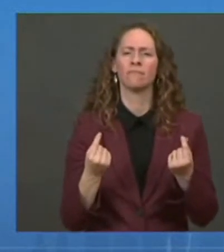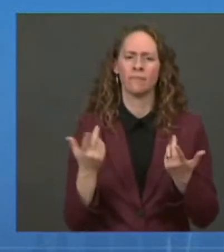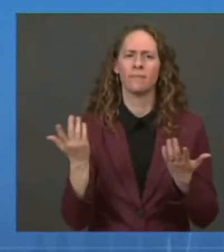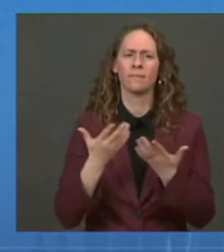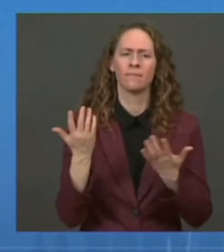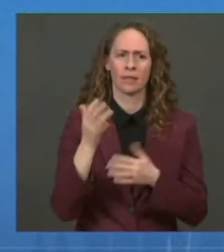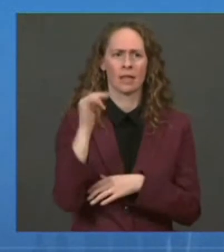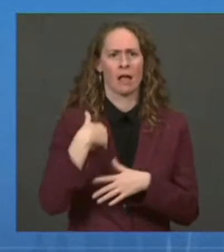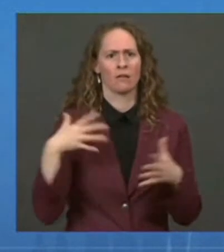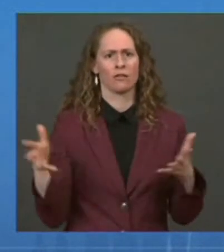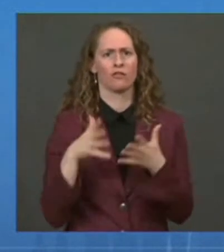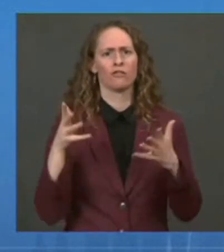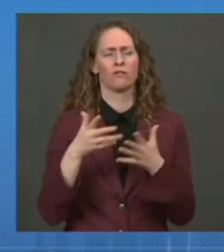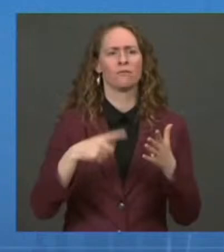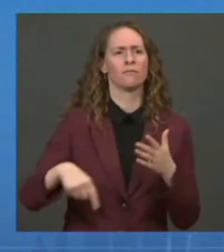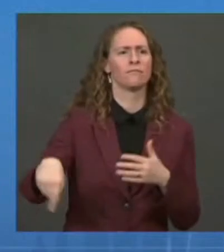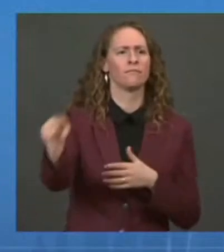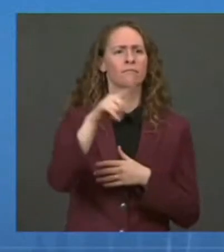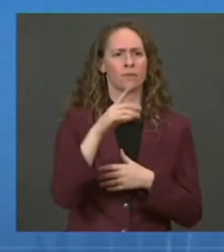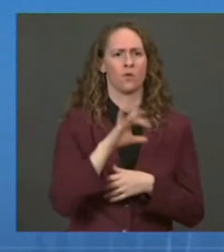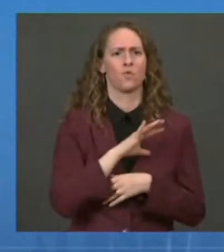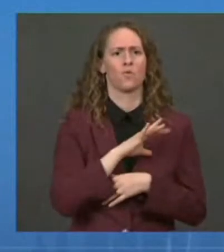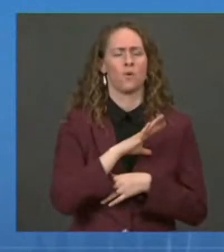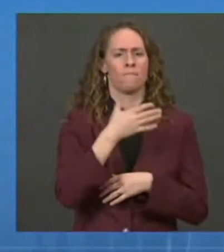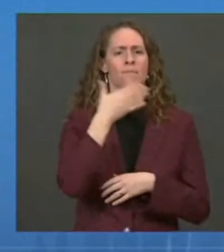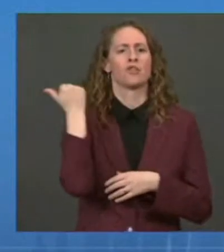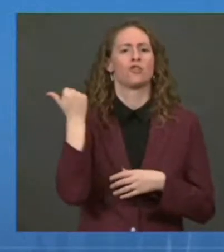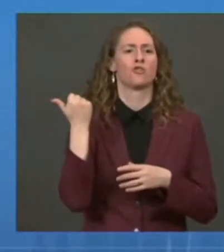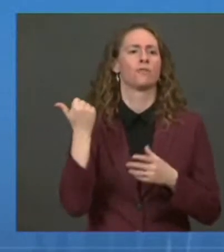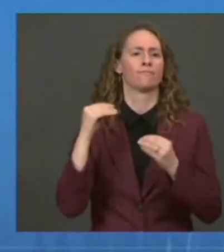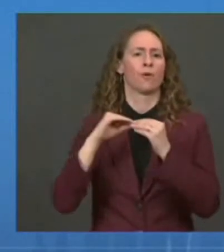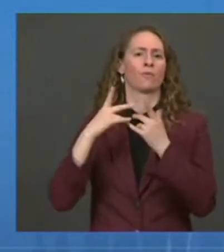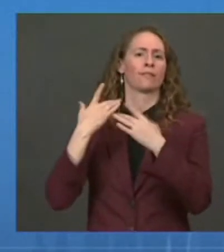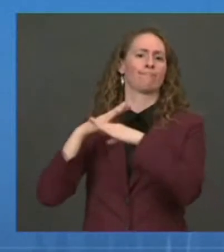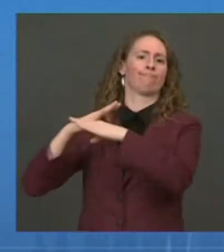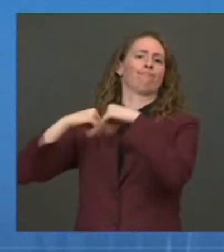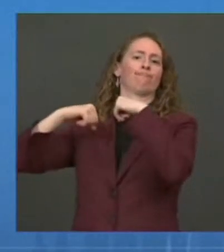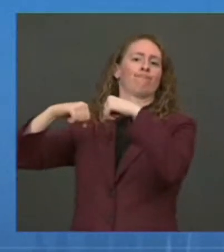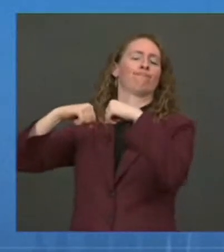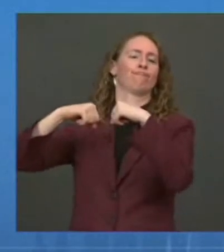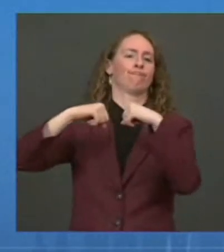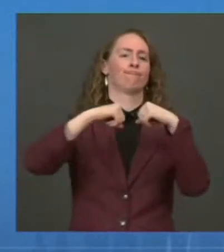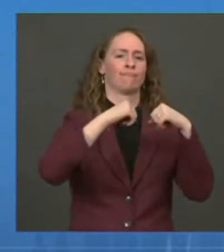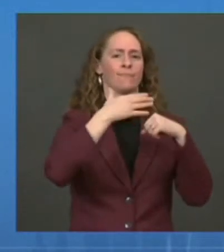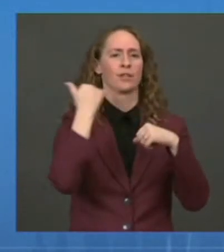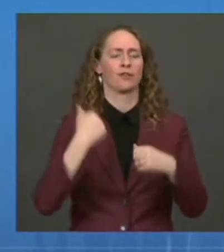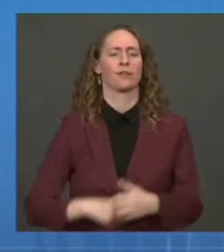THAT BOOSTERS WILL GIVE YOU CROSS PROTECTION AGAINST THE NUMBER OF VARIANTS ALTHOUGH WE